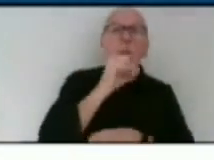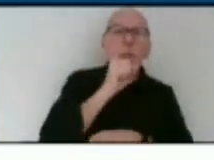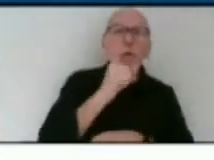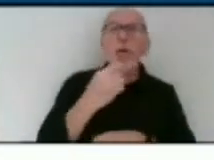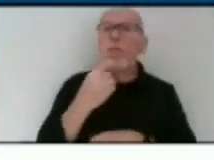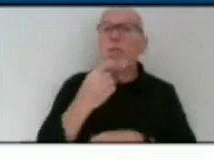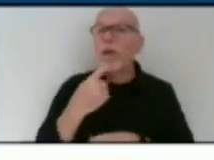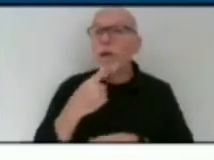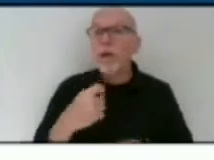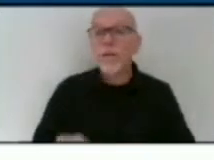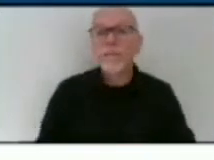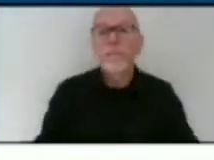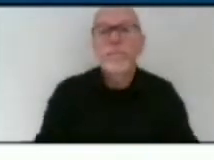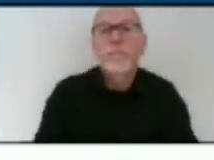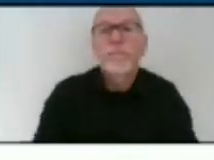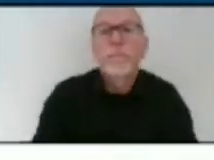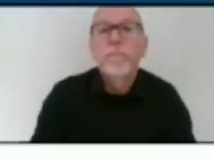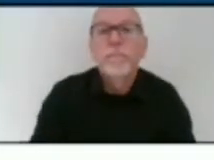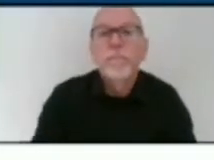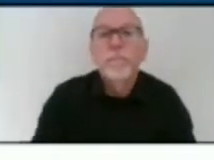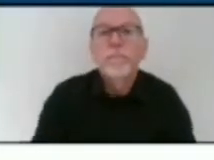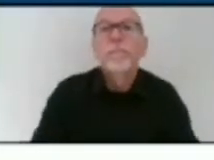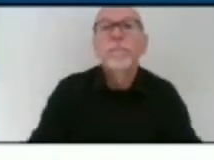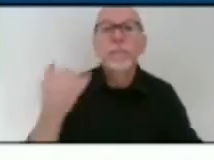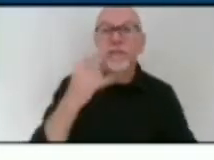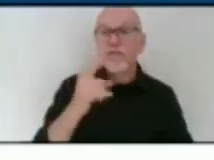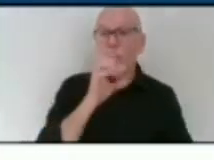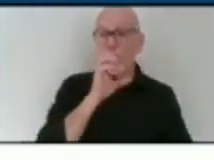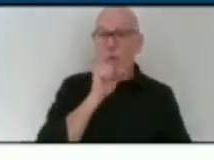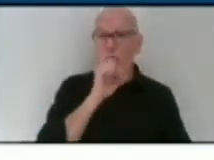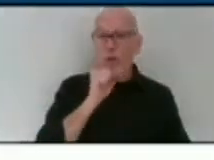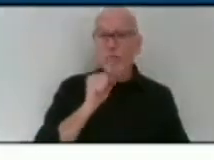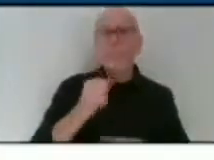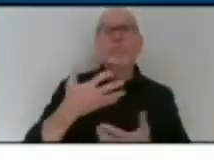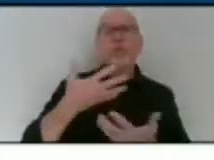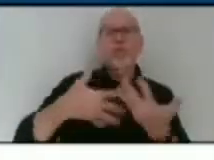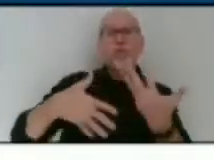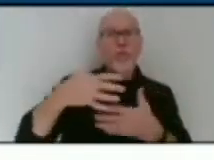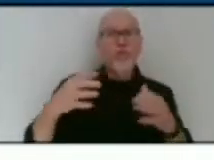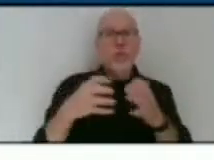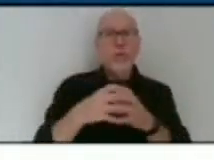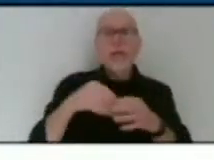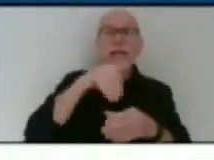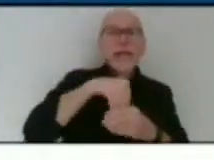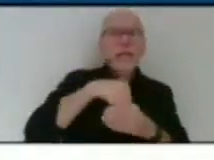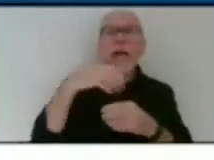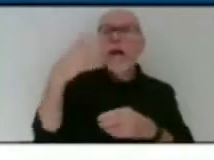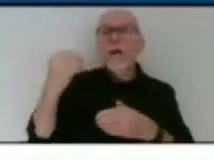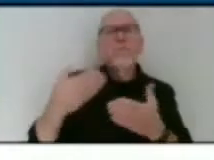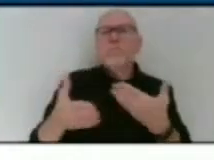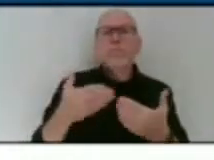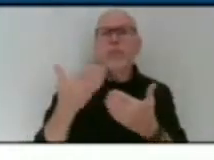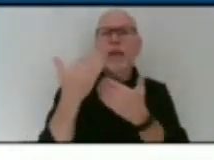if your county is an orange social gatherings of any kind, indoors or outdoors are limited to 50 people.